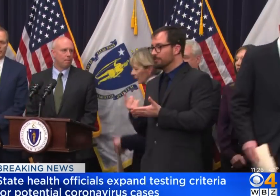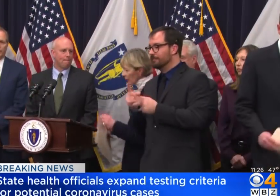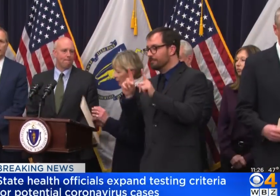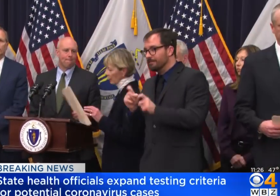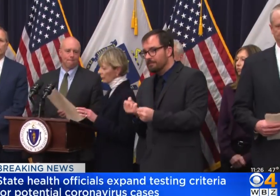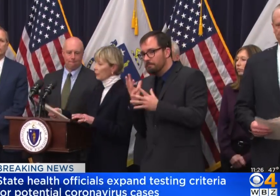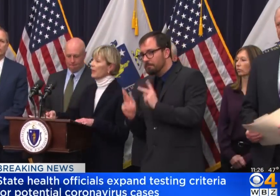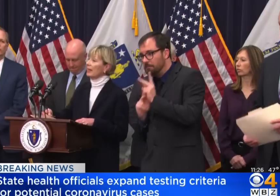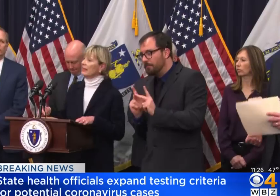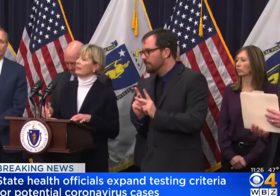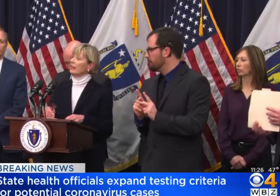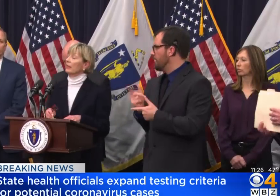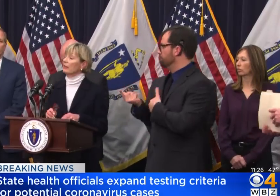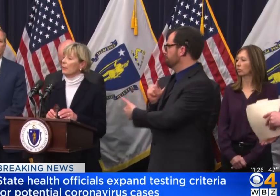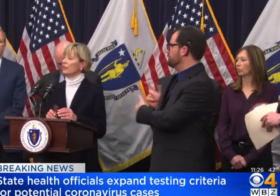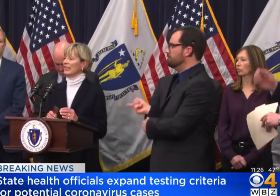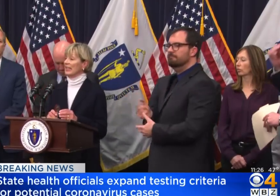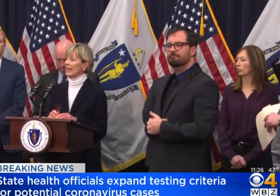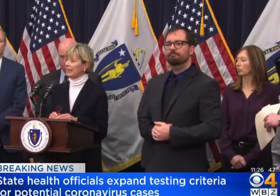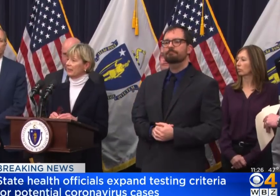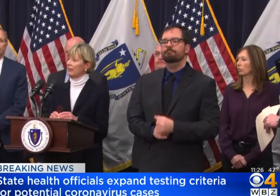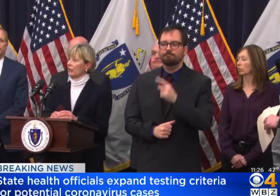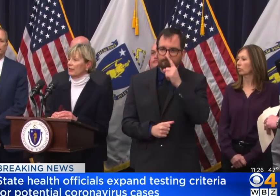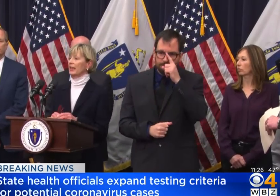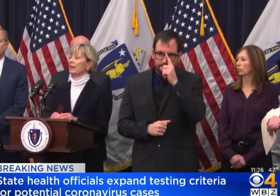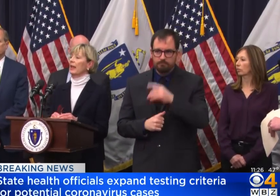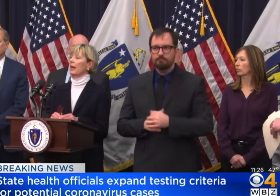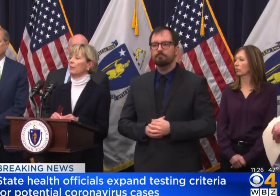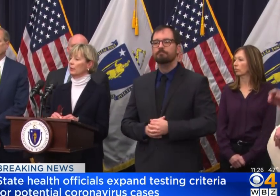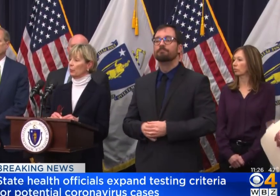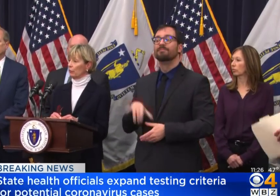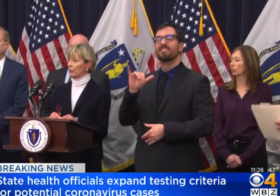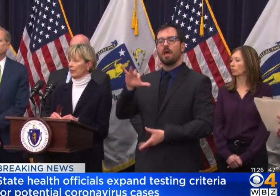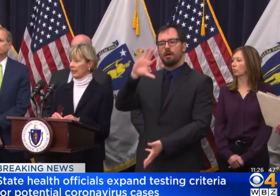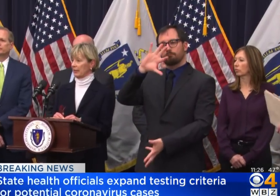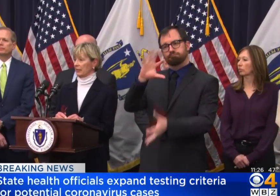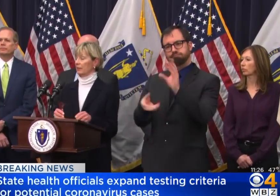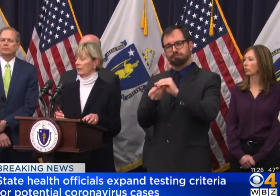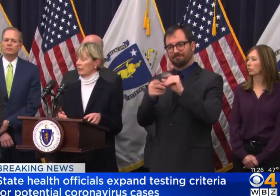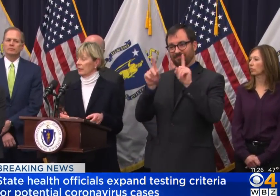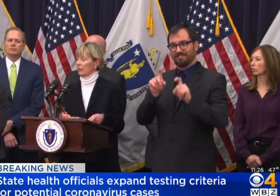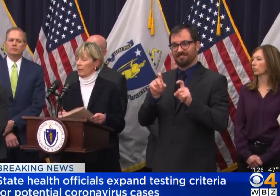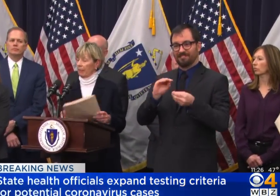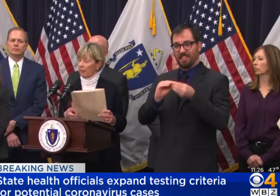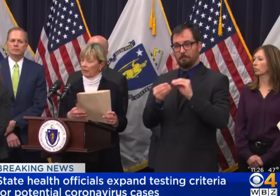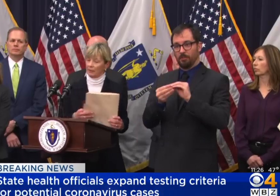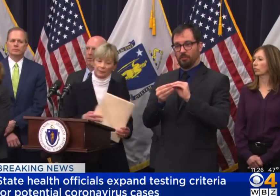PEOPLE HAVE BEEN TESTED? THAT IS -- YOU HAVE TO COME --